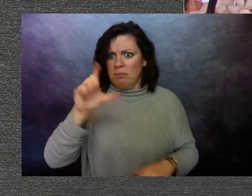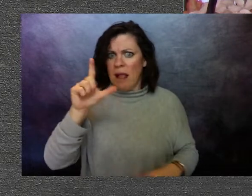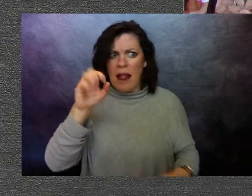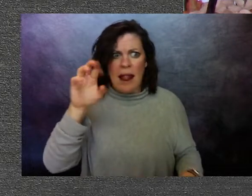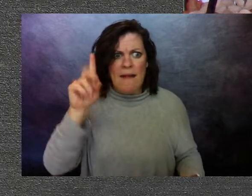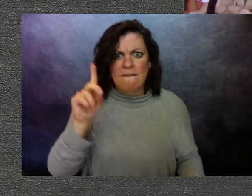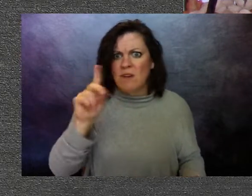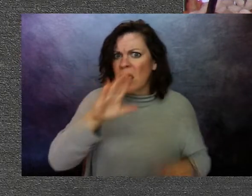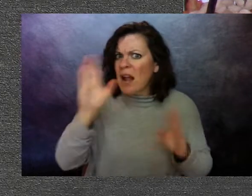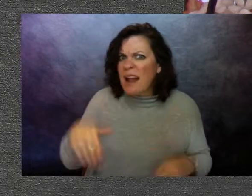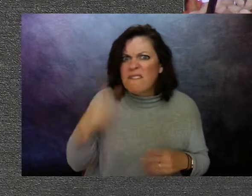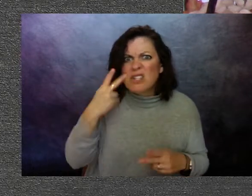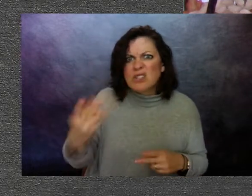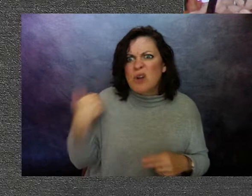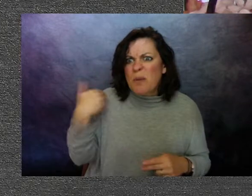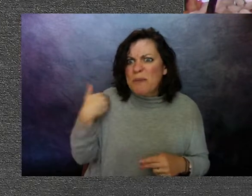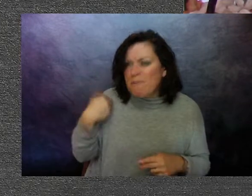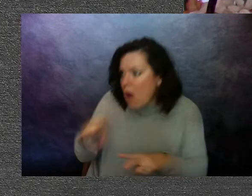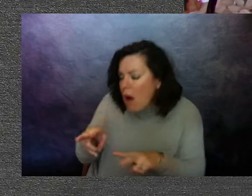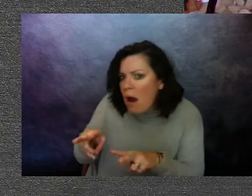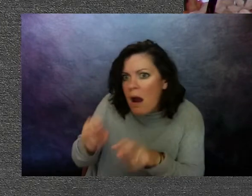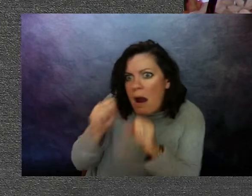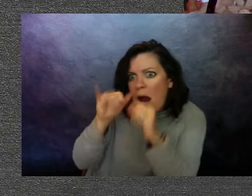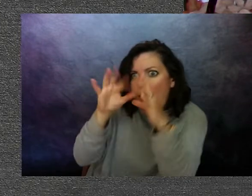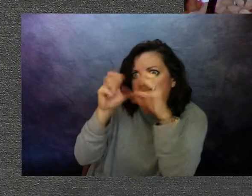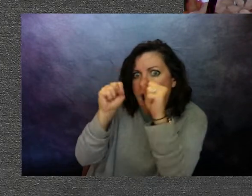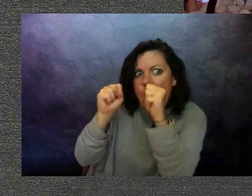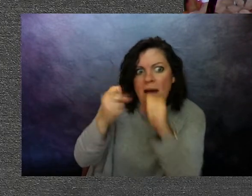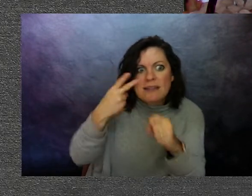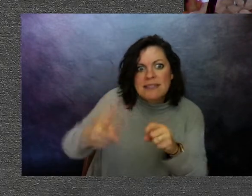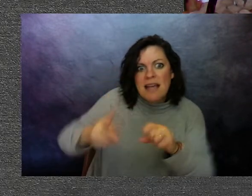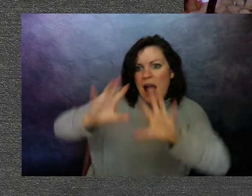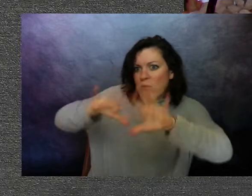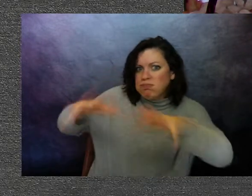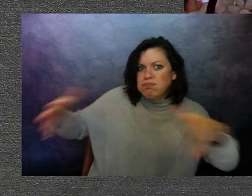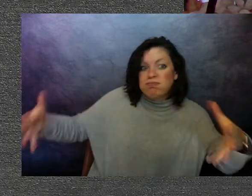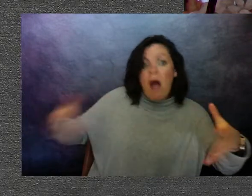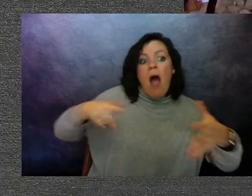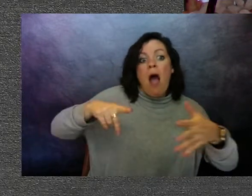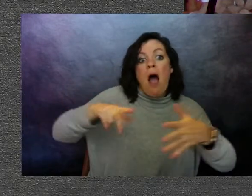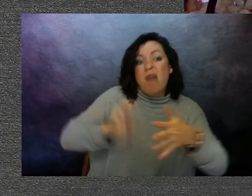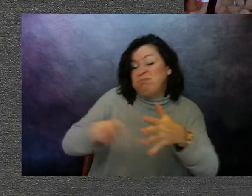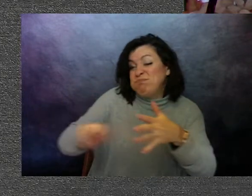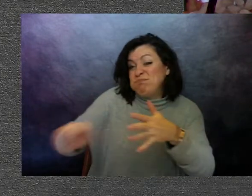Oh no, he jumped up and crash, the pumpkins went rolling everywhere.